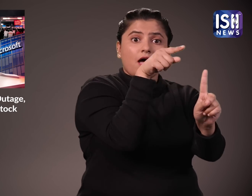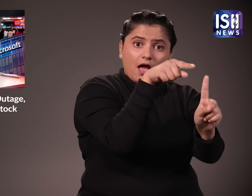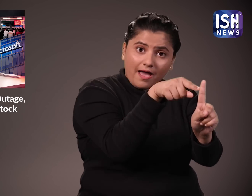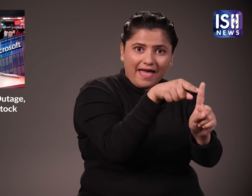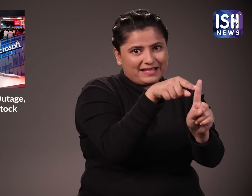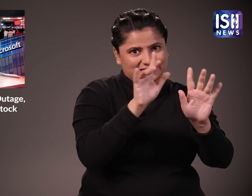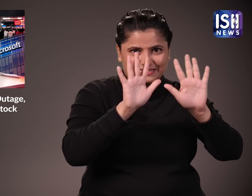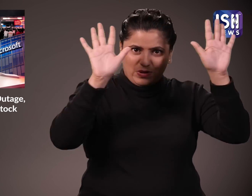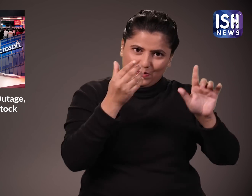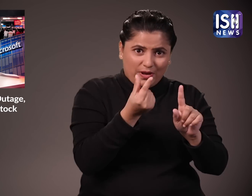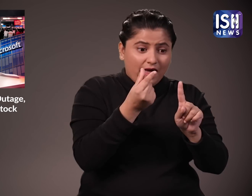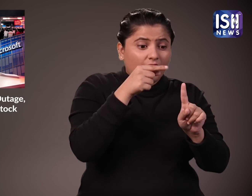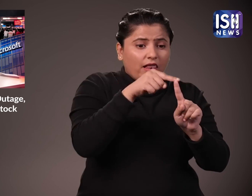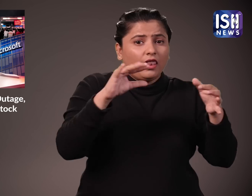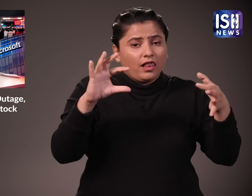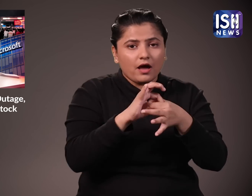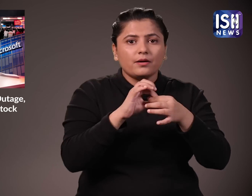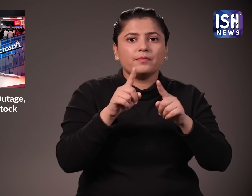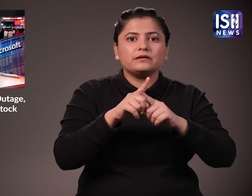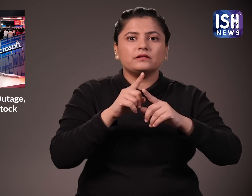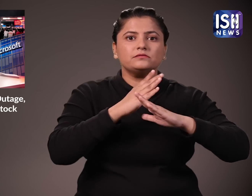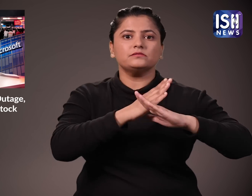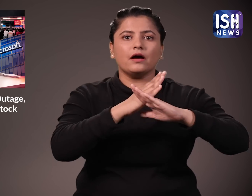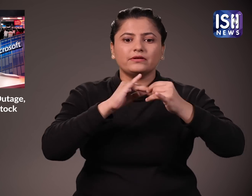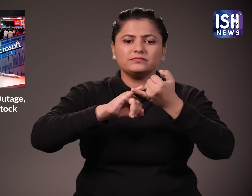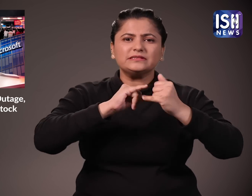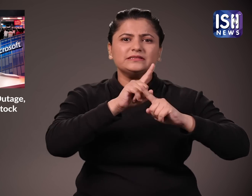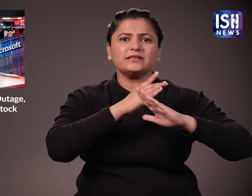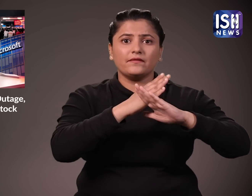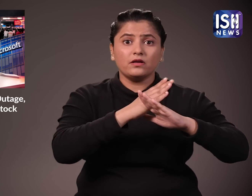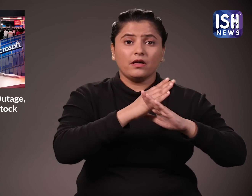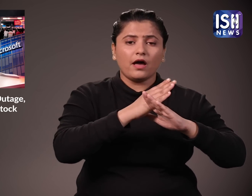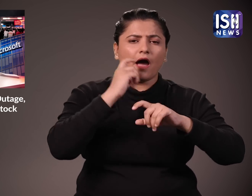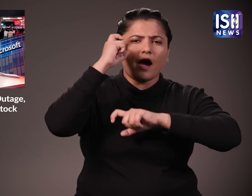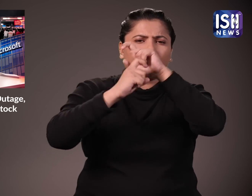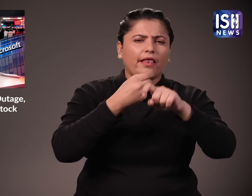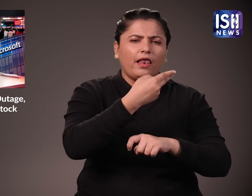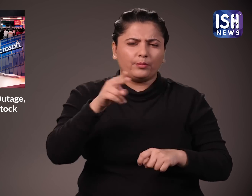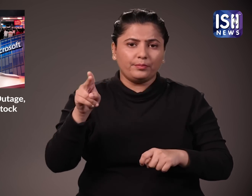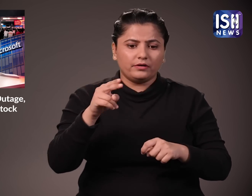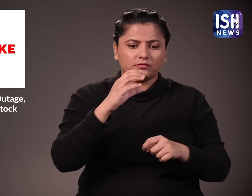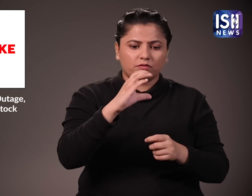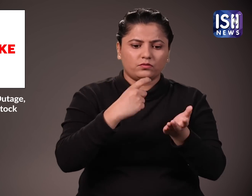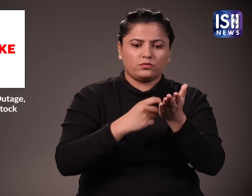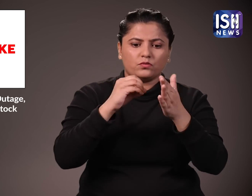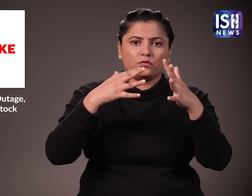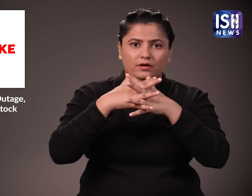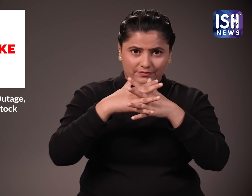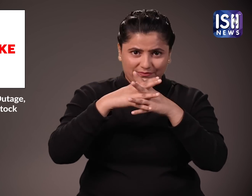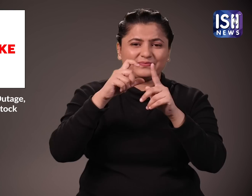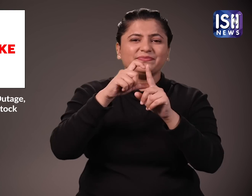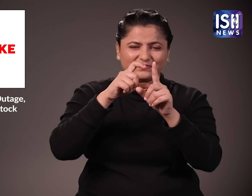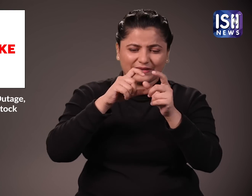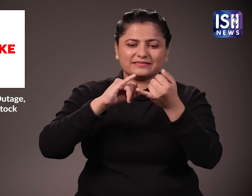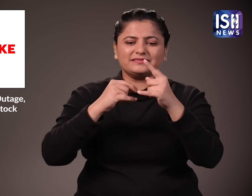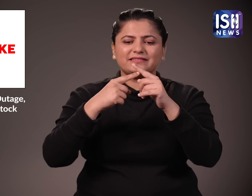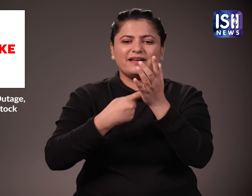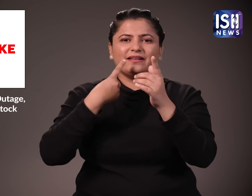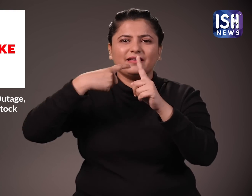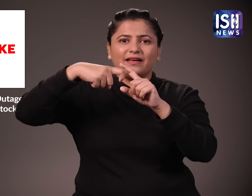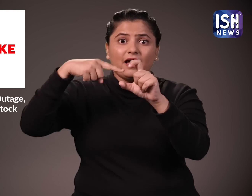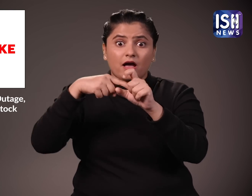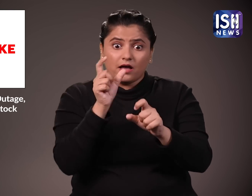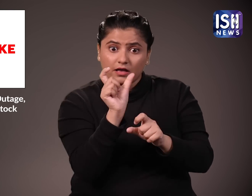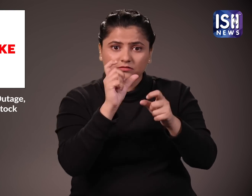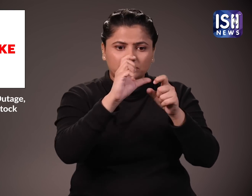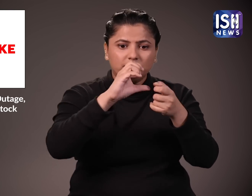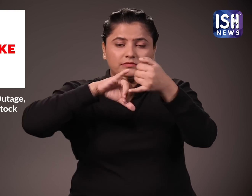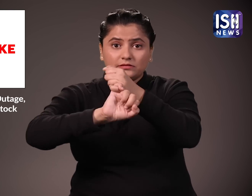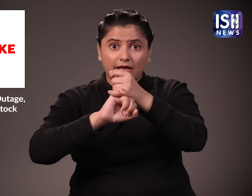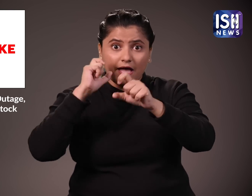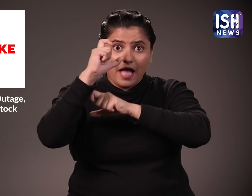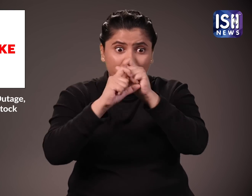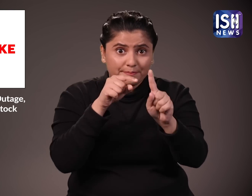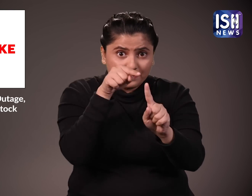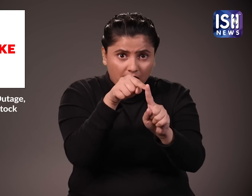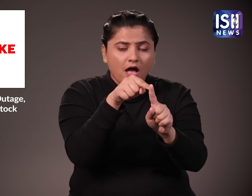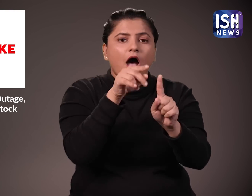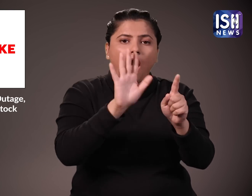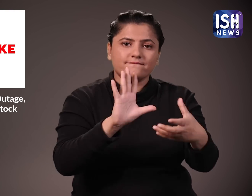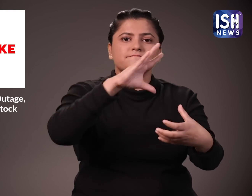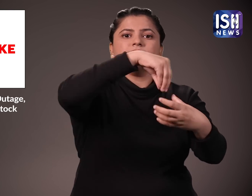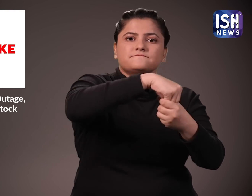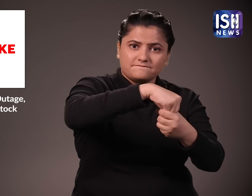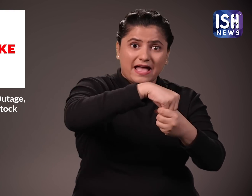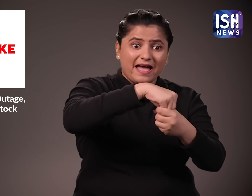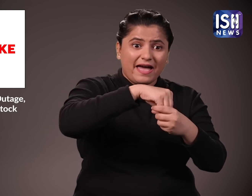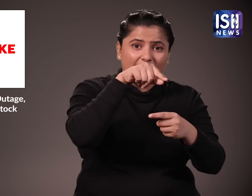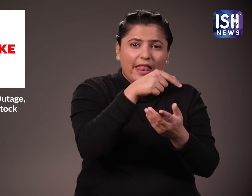and uses CrowdStrike as its cyber security company for its cloud.